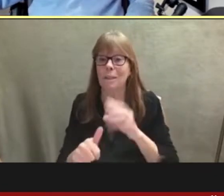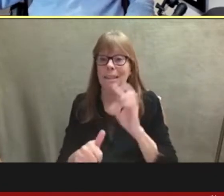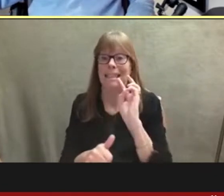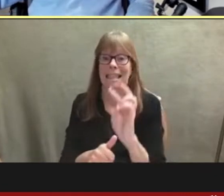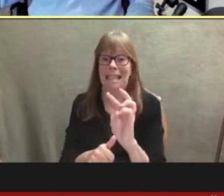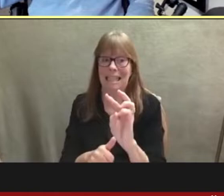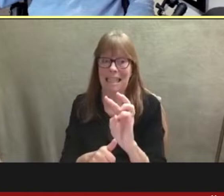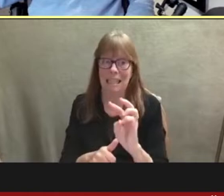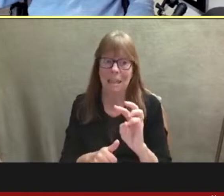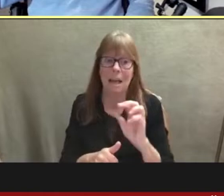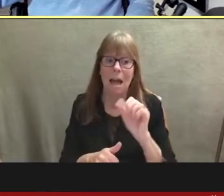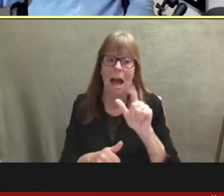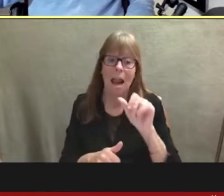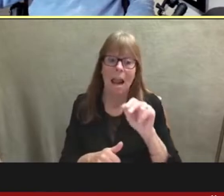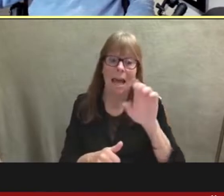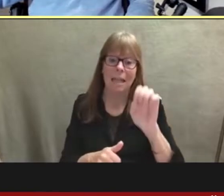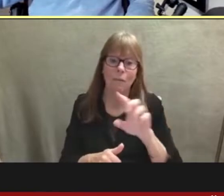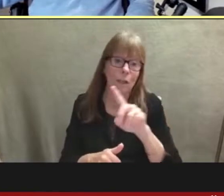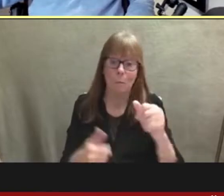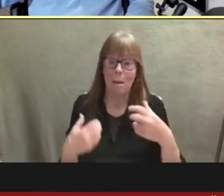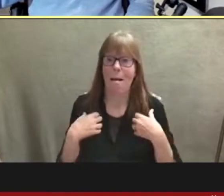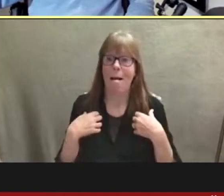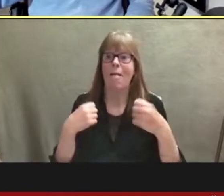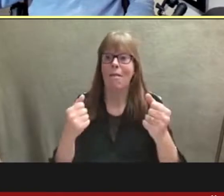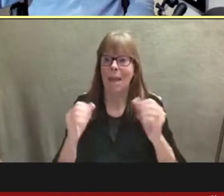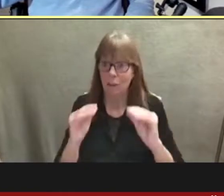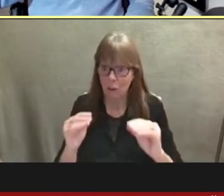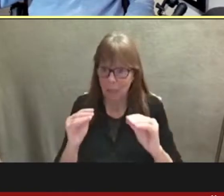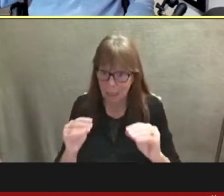Health Education in partnership with Ohio Disability and Health Program: